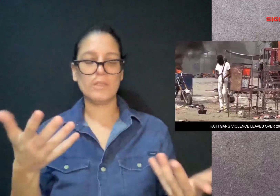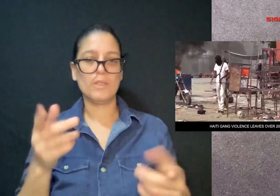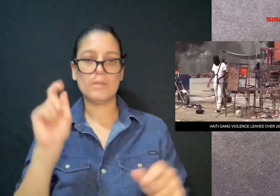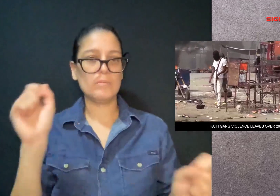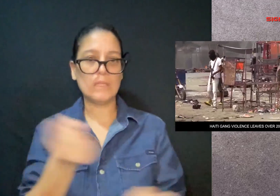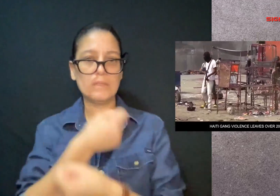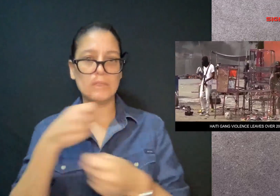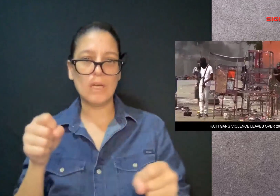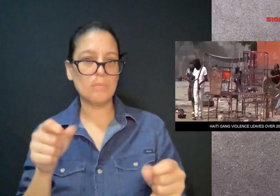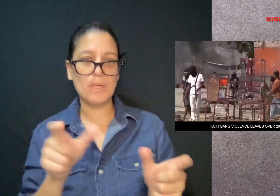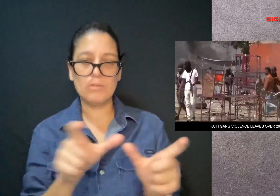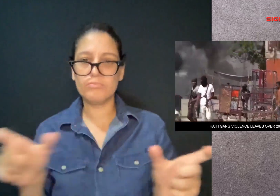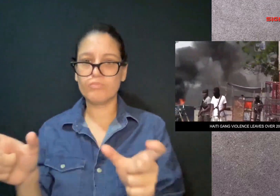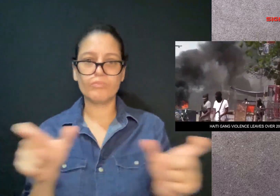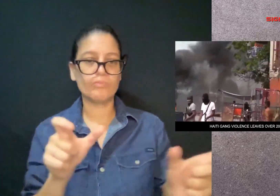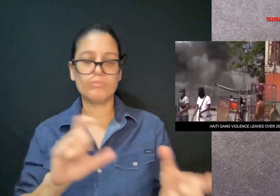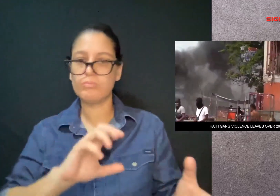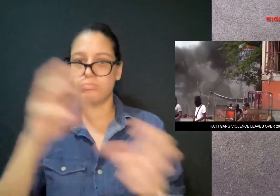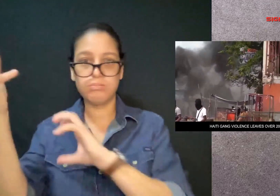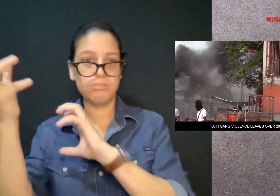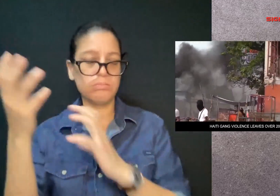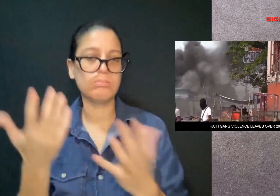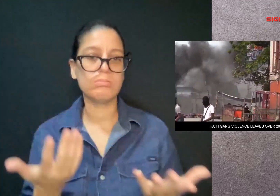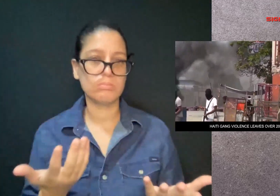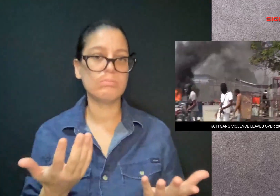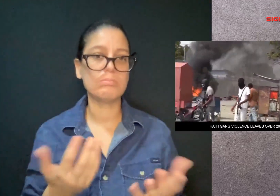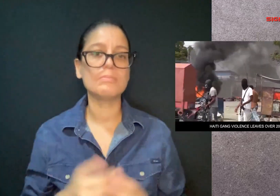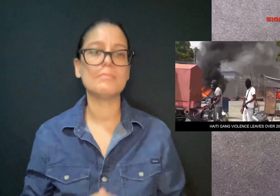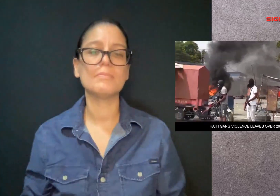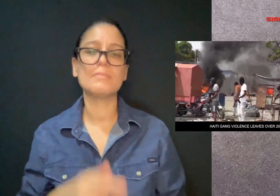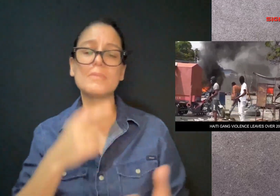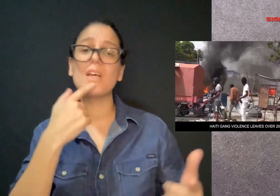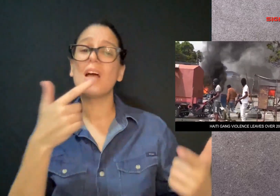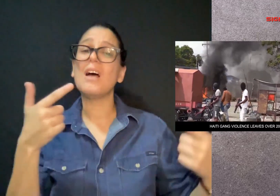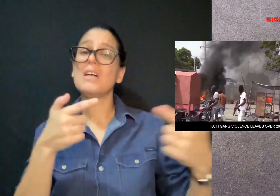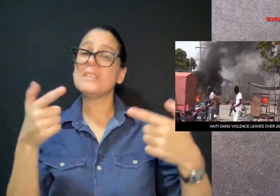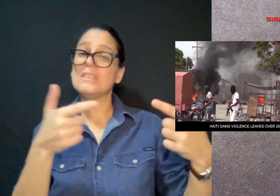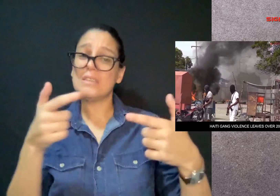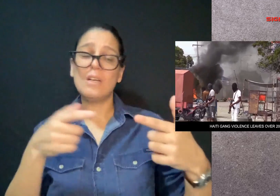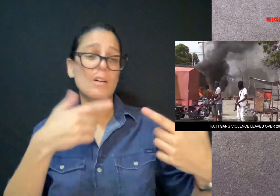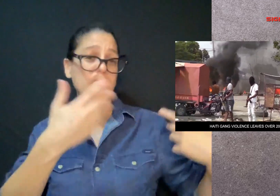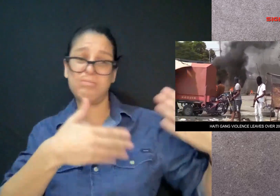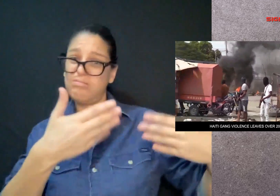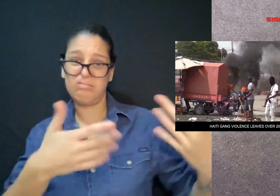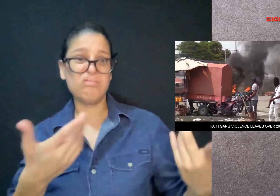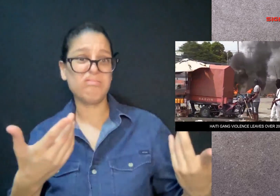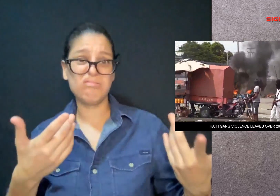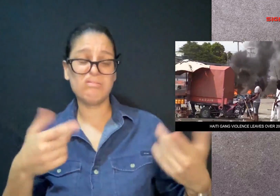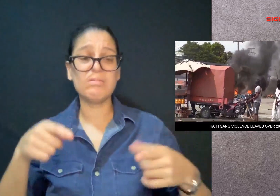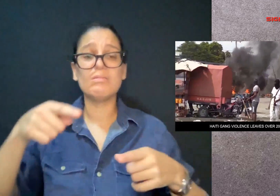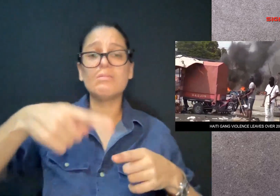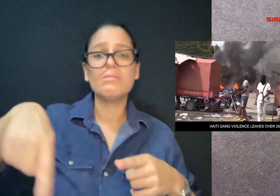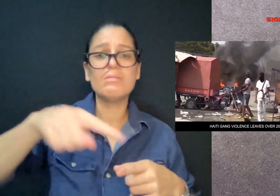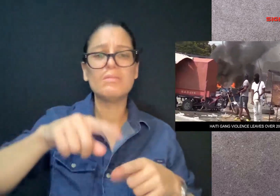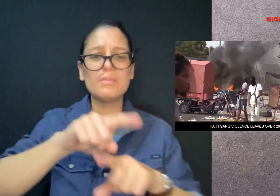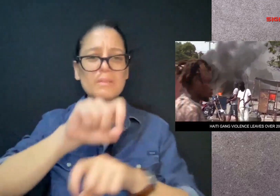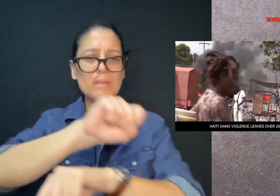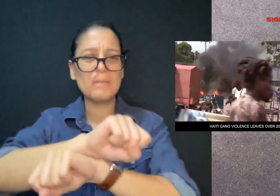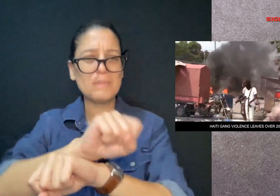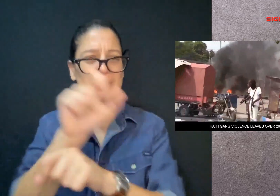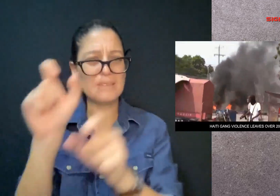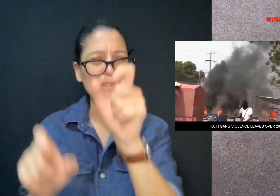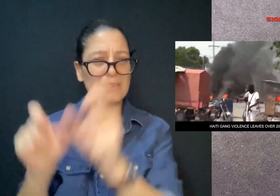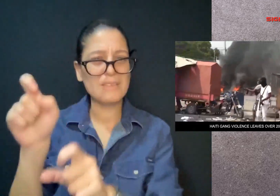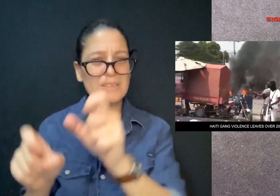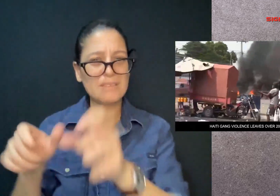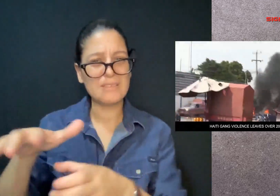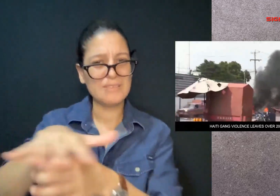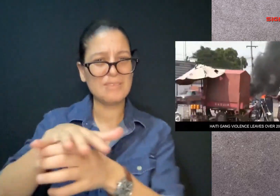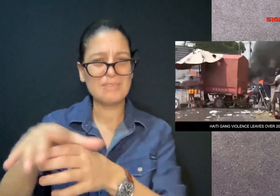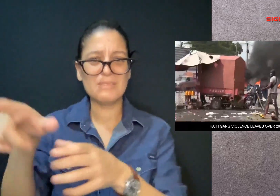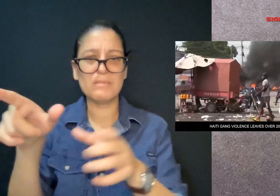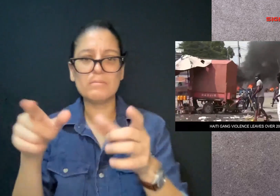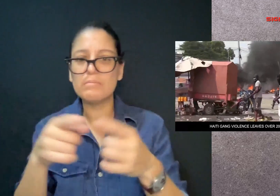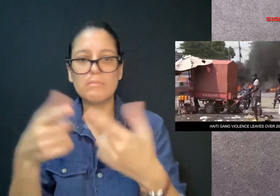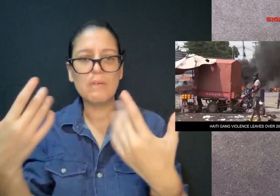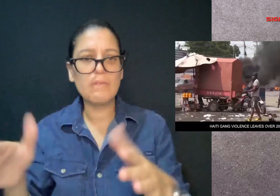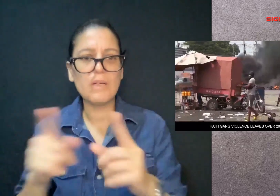says the situation is not under control while the shootings were going on prisoners in the